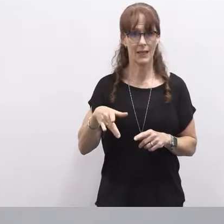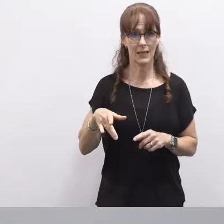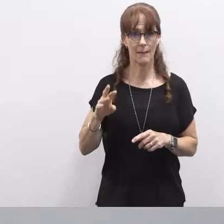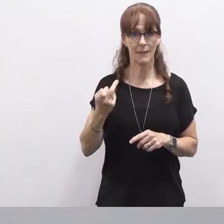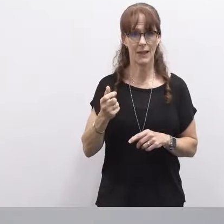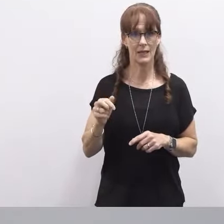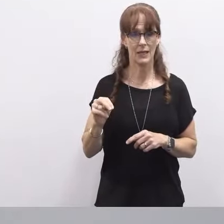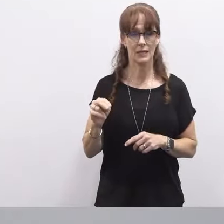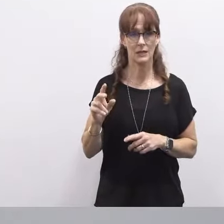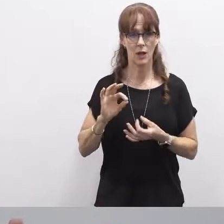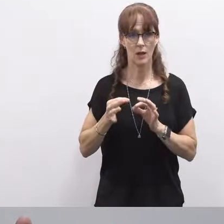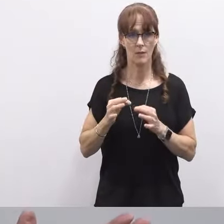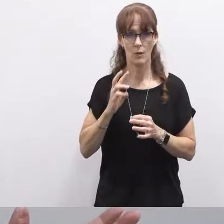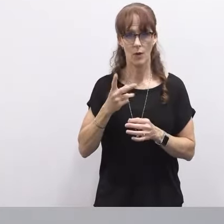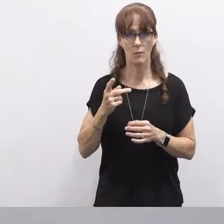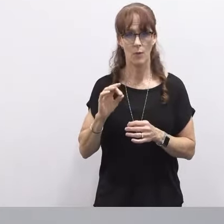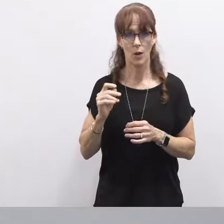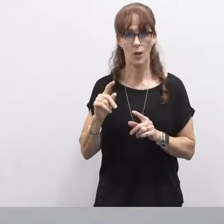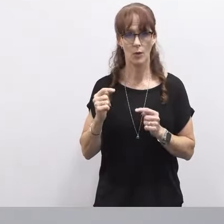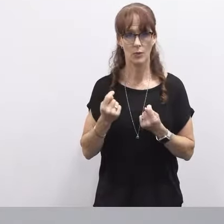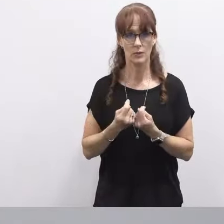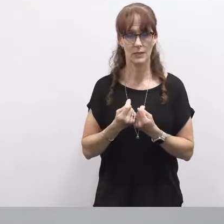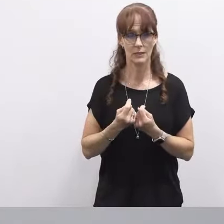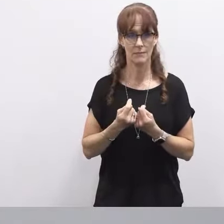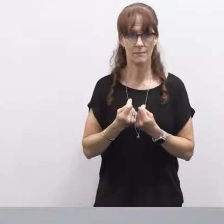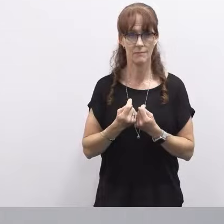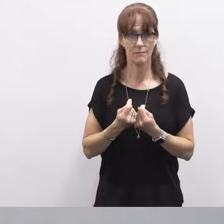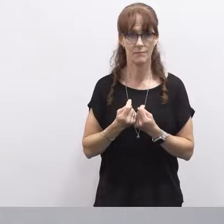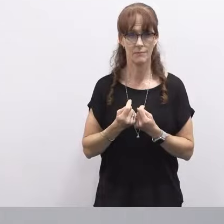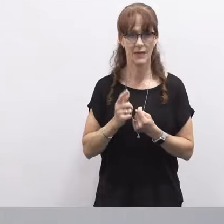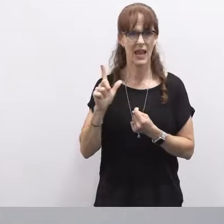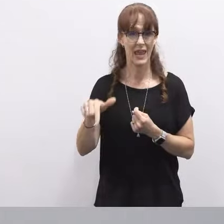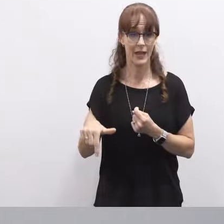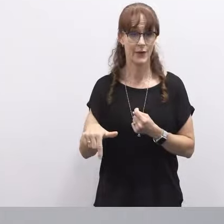was on an Olympic water polo team much later,